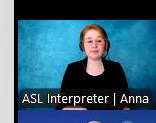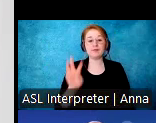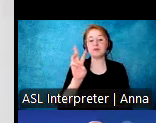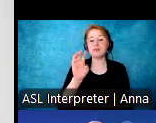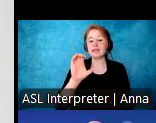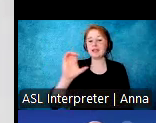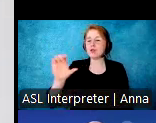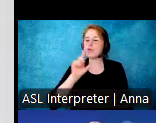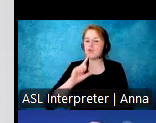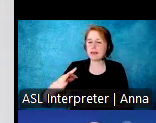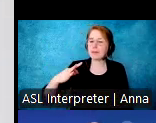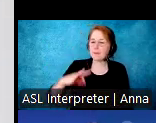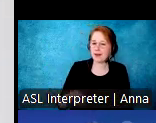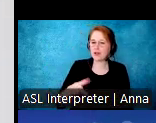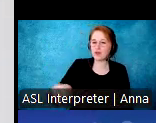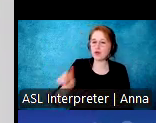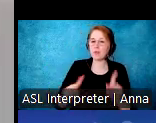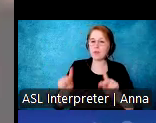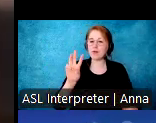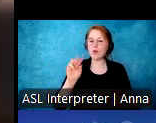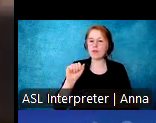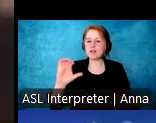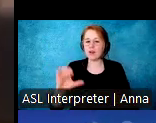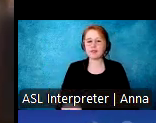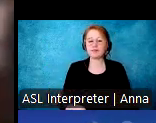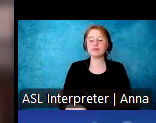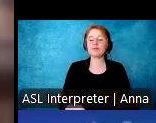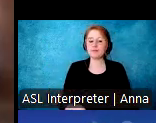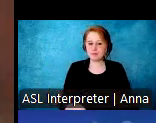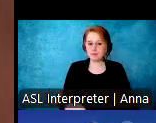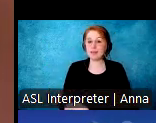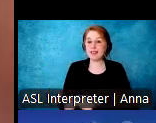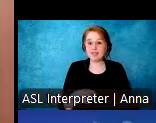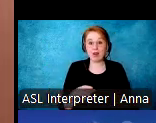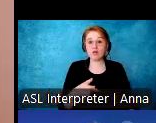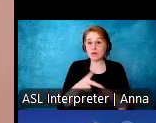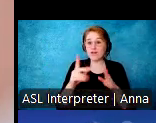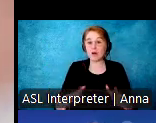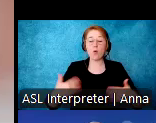really benefits the people of Wisconsin. Direct care professionals do so much to support the health